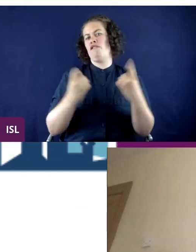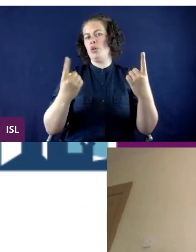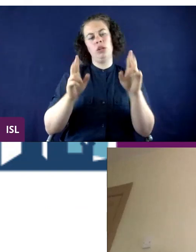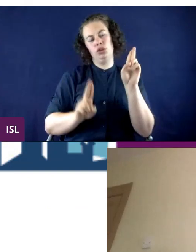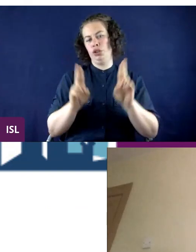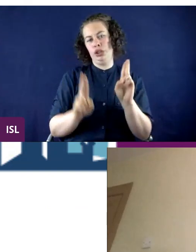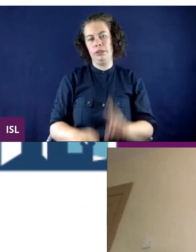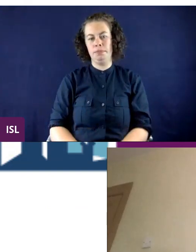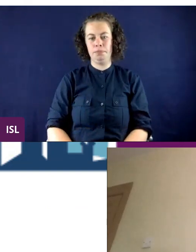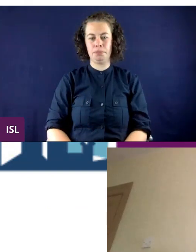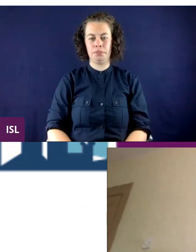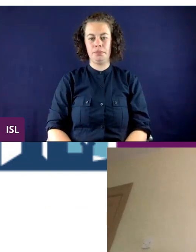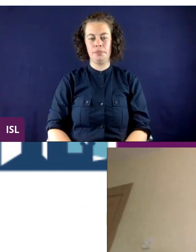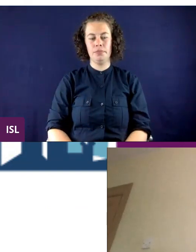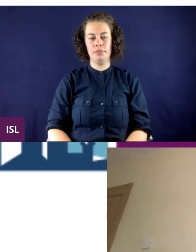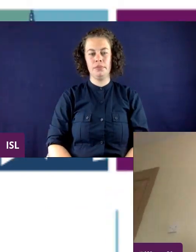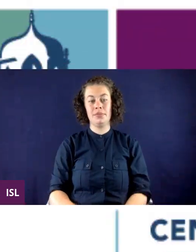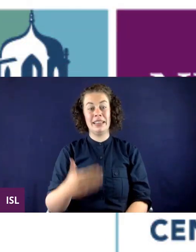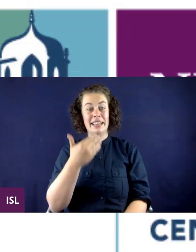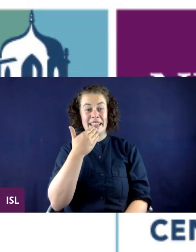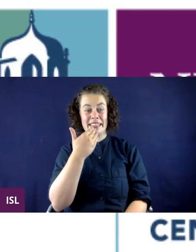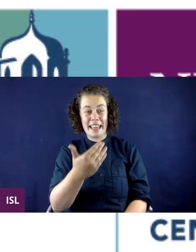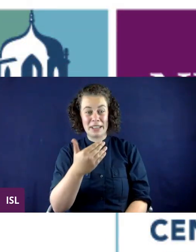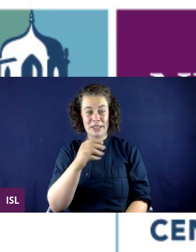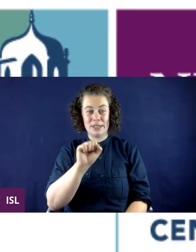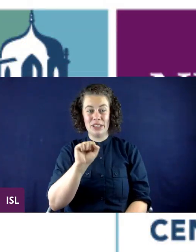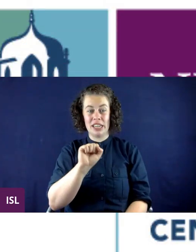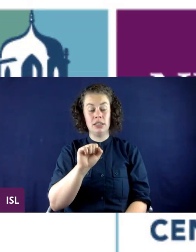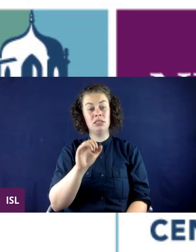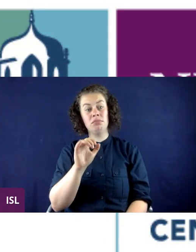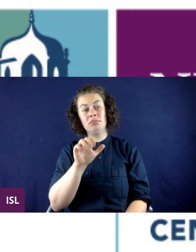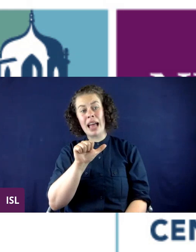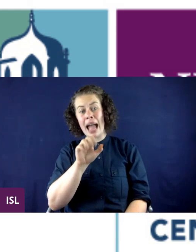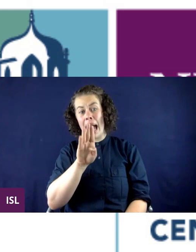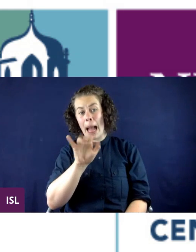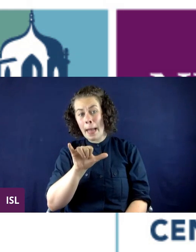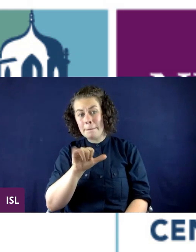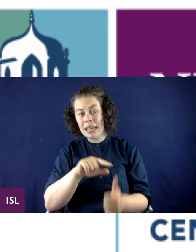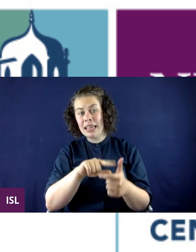know, and use whatever power and position you occupy, and whatever privileges you have to